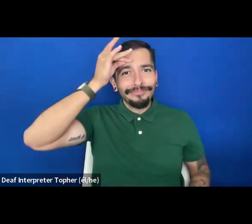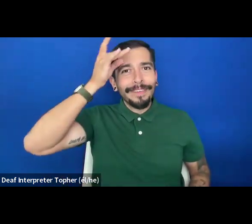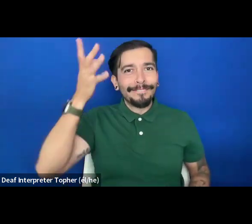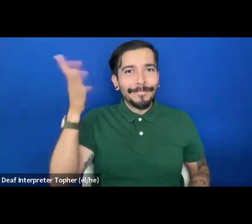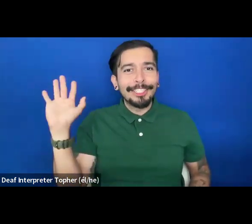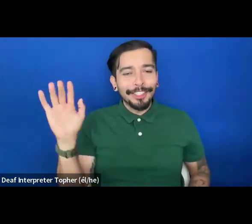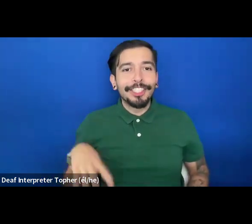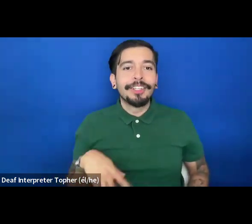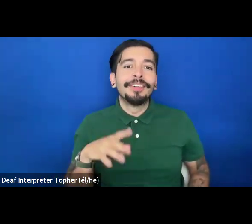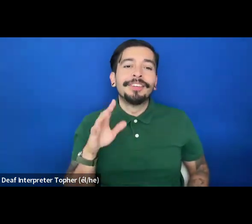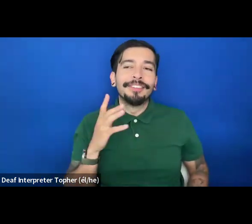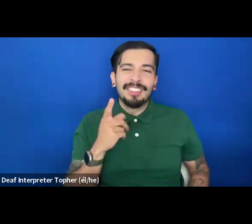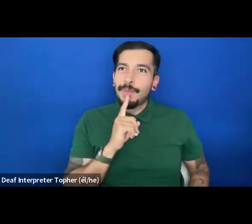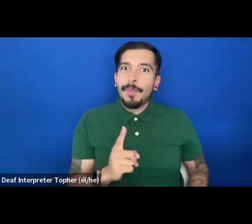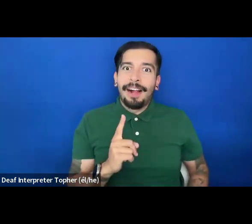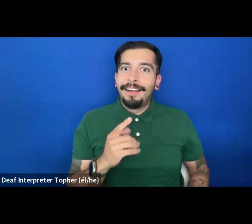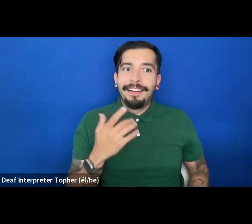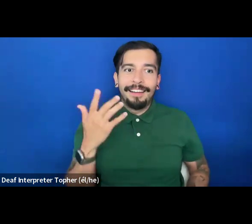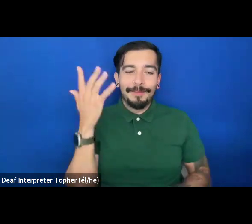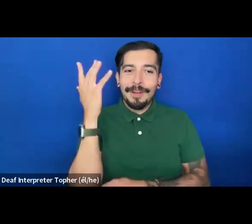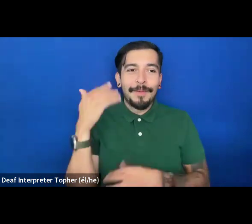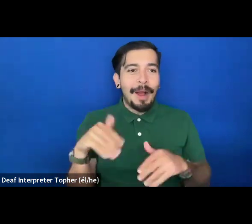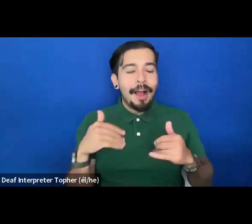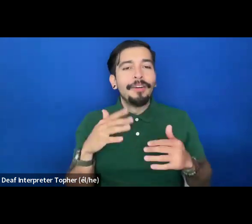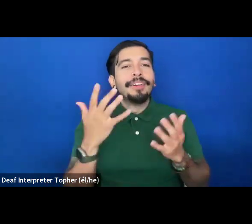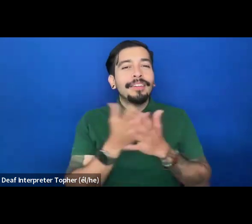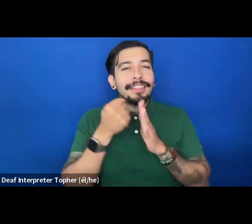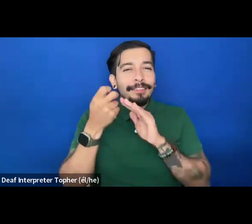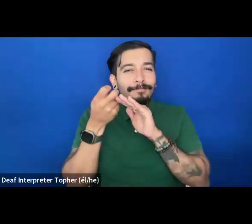so, let's go a bit deeper. We know, as we've spoken about,